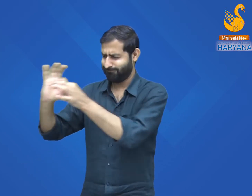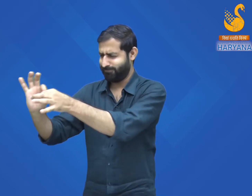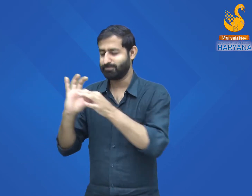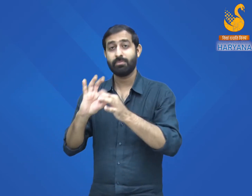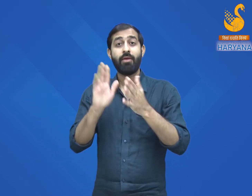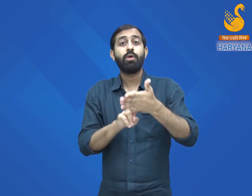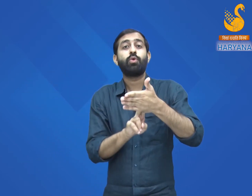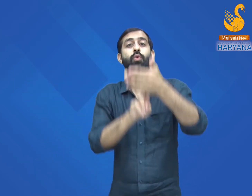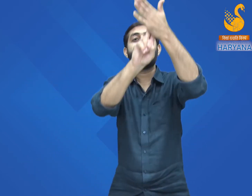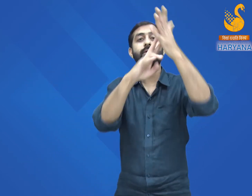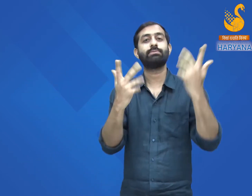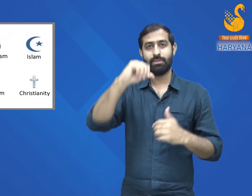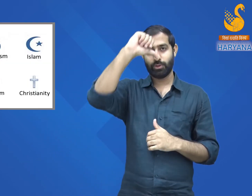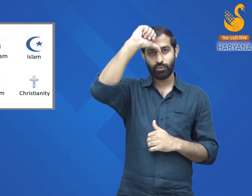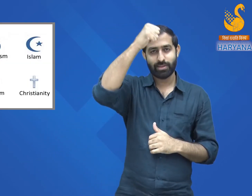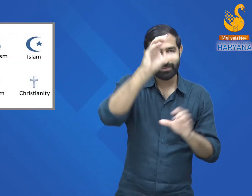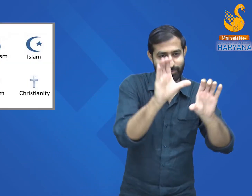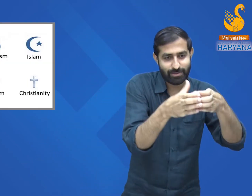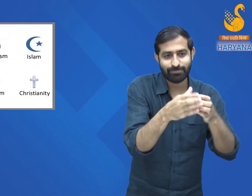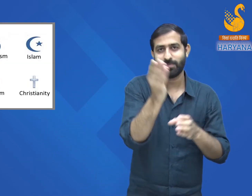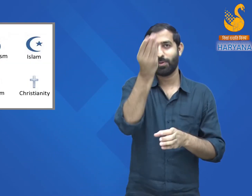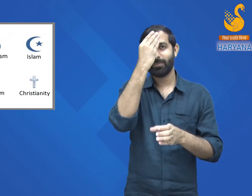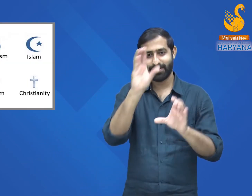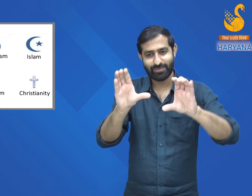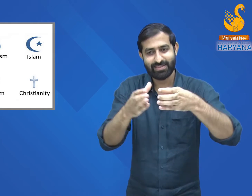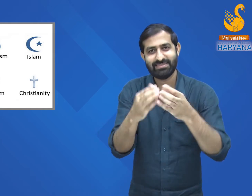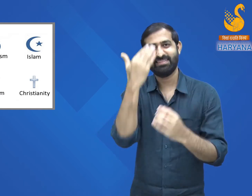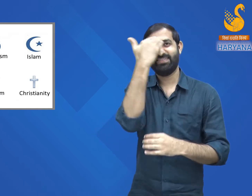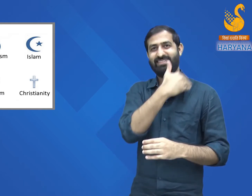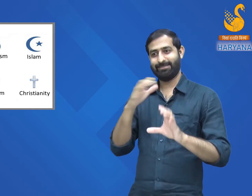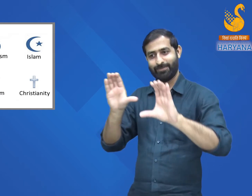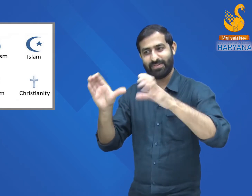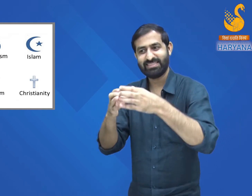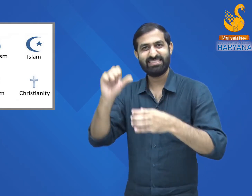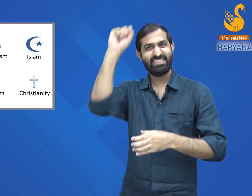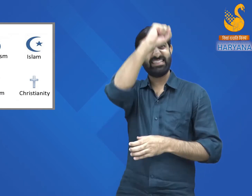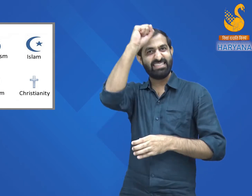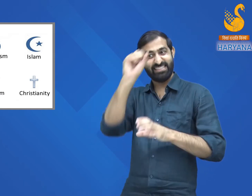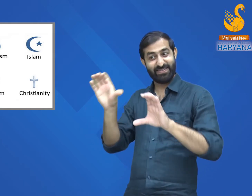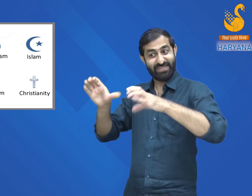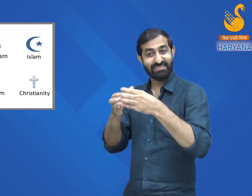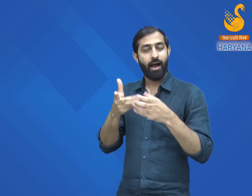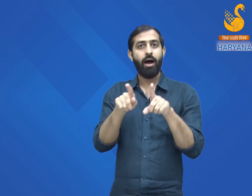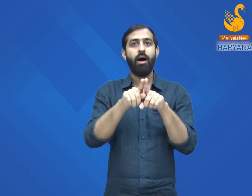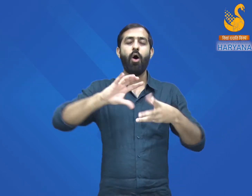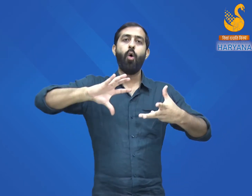and the same culture is noticed in north India. Whether you are looking to muslim communities, punjabi communities or any other community,